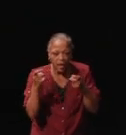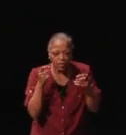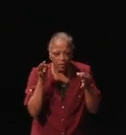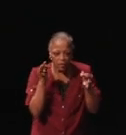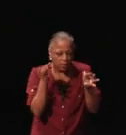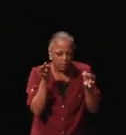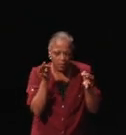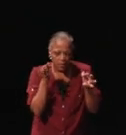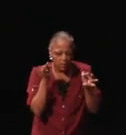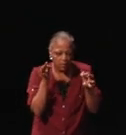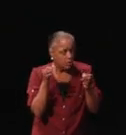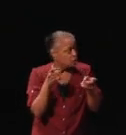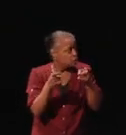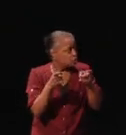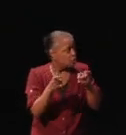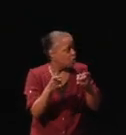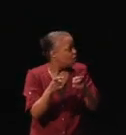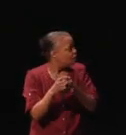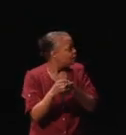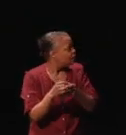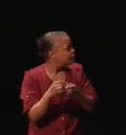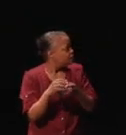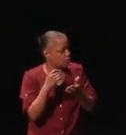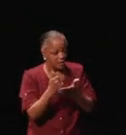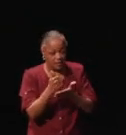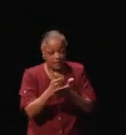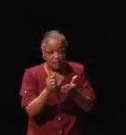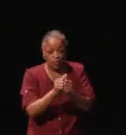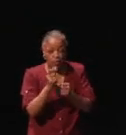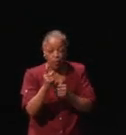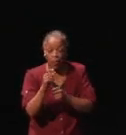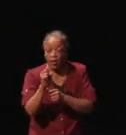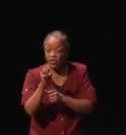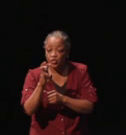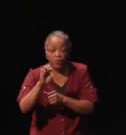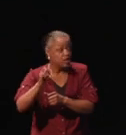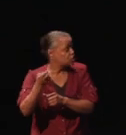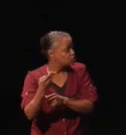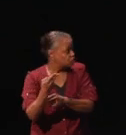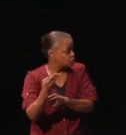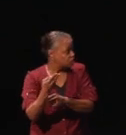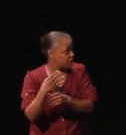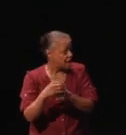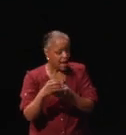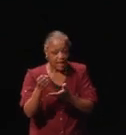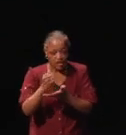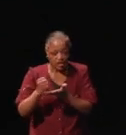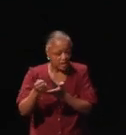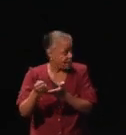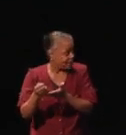one switch and stick on mouth. It is difficult to reproduce all complicated gaming,